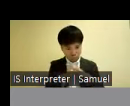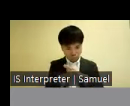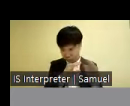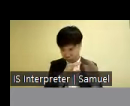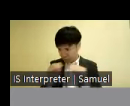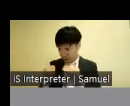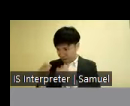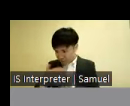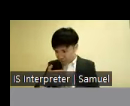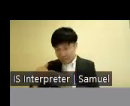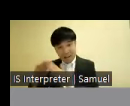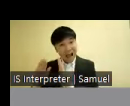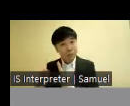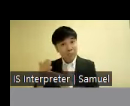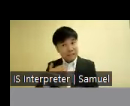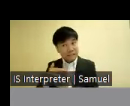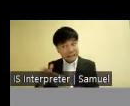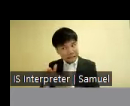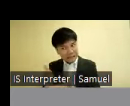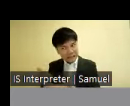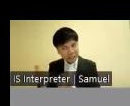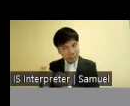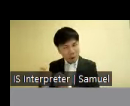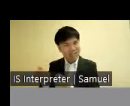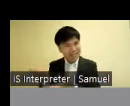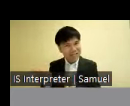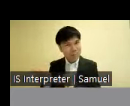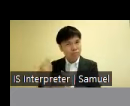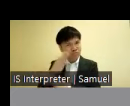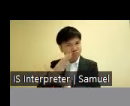So, what is this Mechanism?